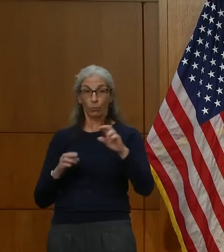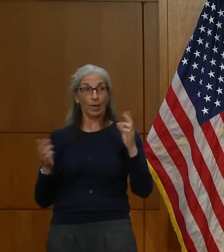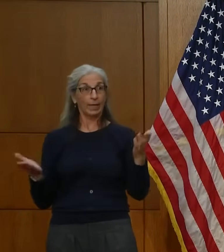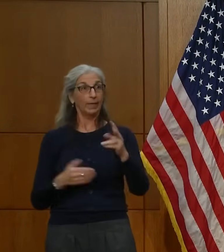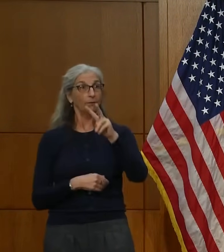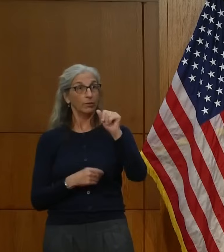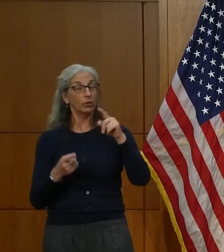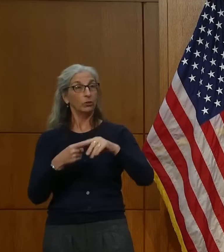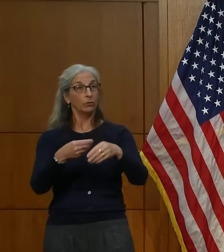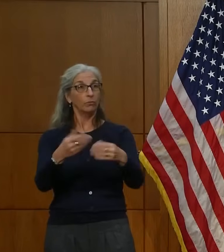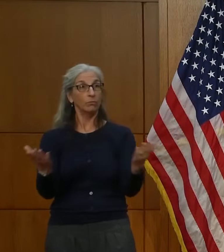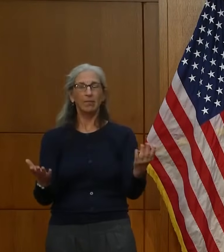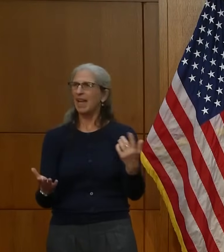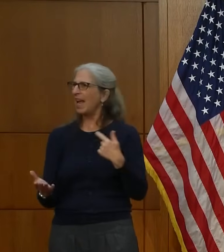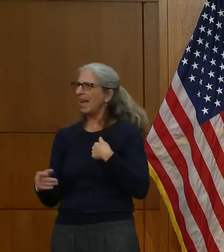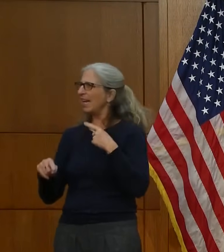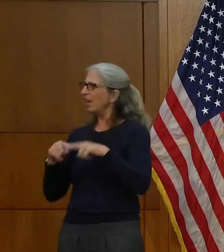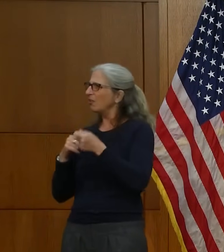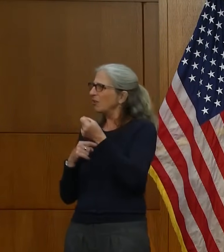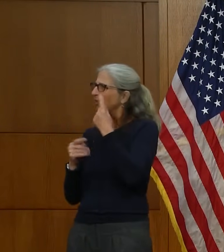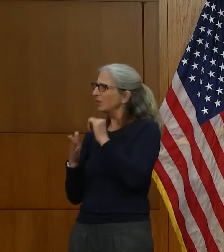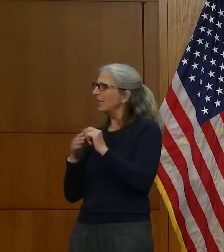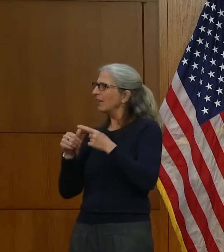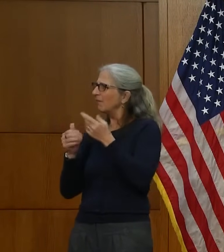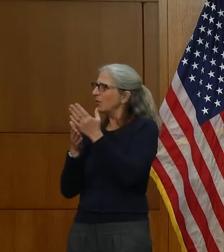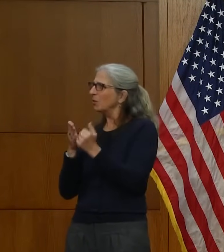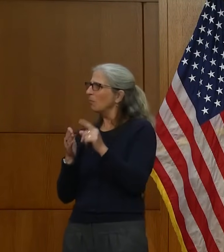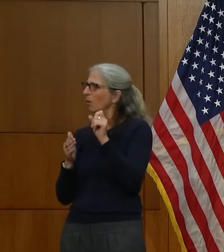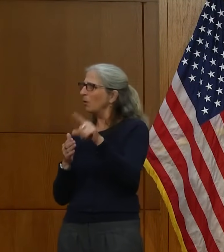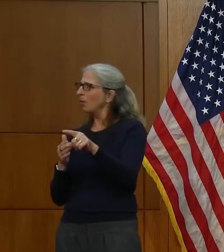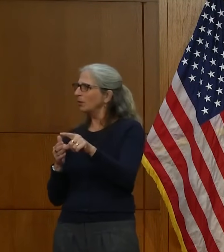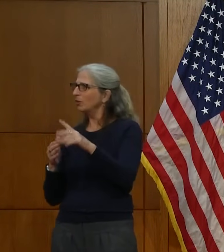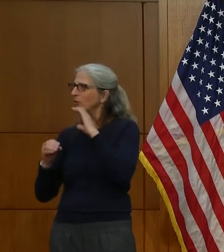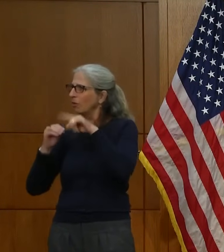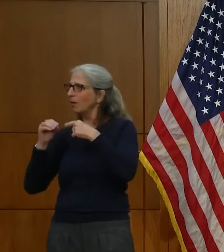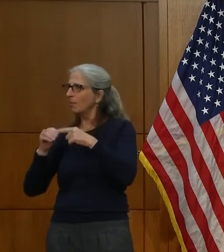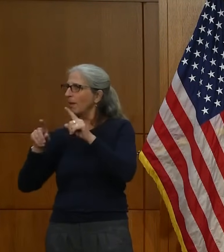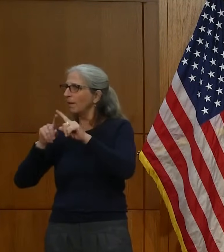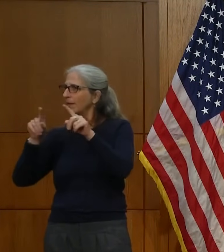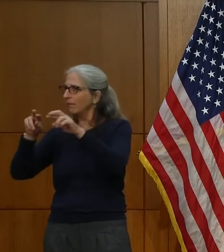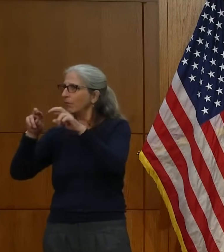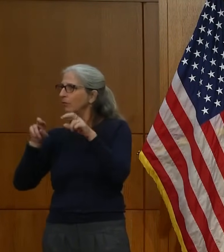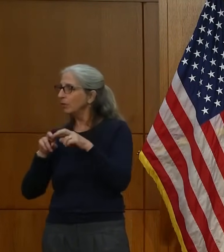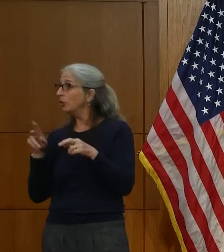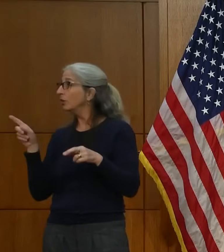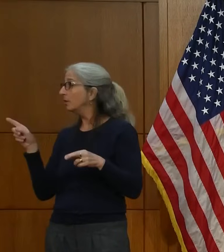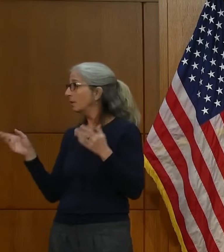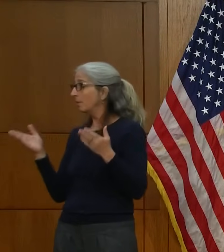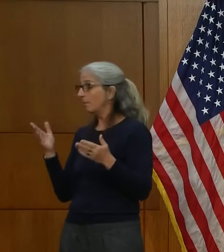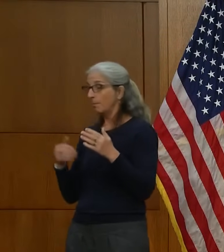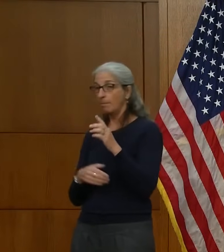GET TO SUPPLY FROM THE PHARMACEUTICAL COMPANIES, AND WE'RE READY AND IN VIRGINIA TO DISTRIBUTE, AND I COULDN'T TOTALLY UNDERSTAND LAND. BUT